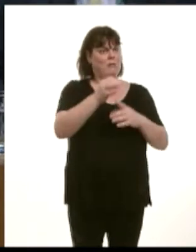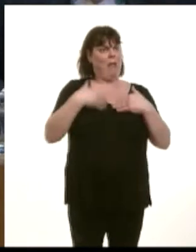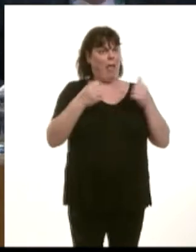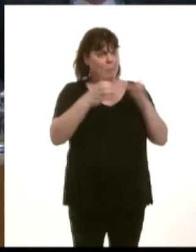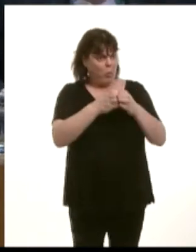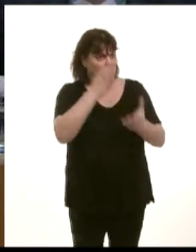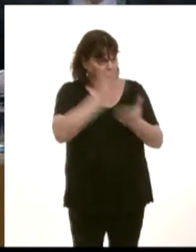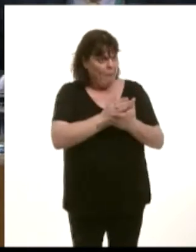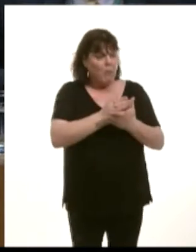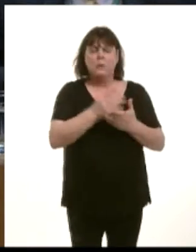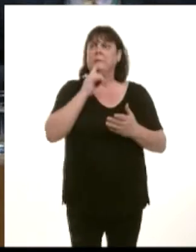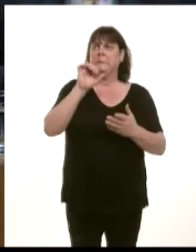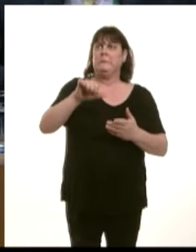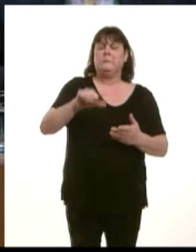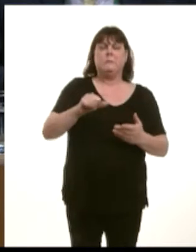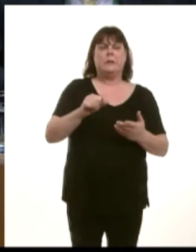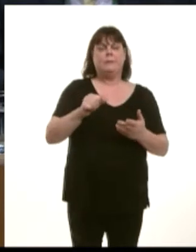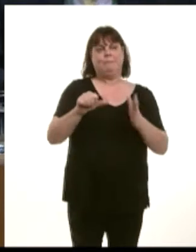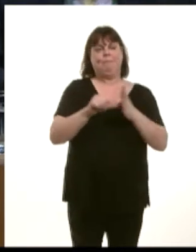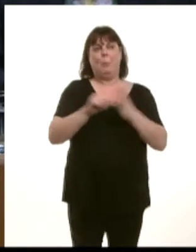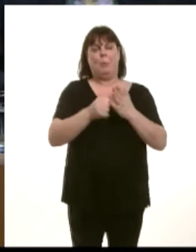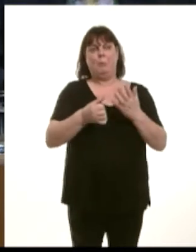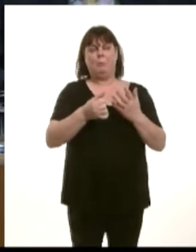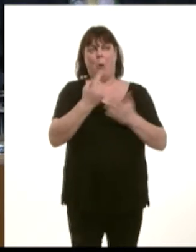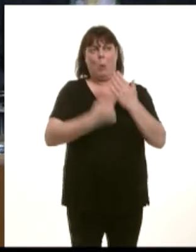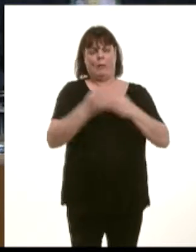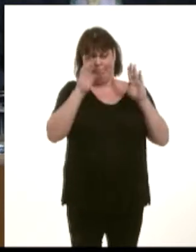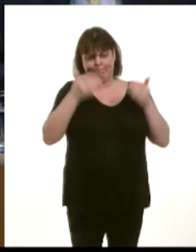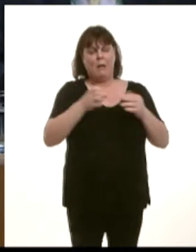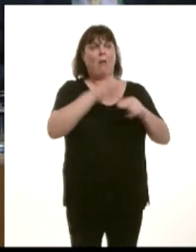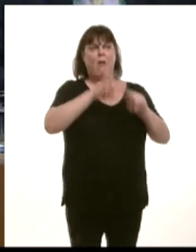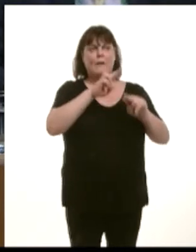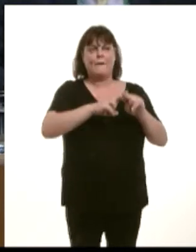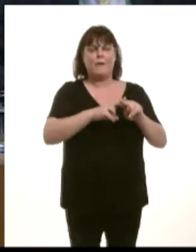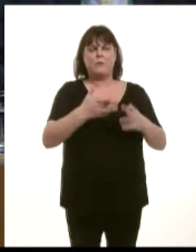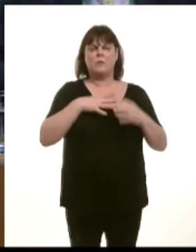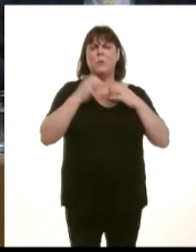What plans do you have to commission, through the Welsh Health Specialised Services Committee,